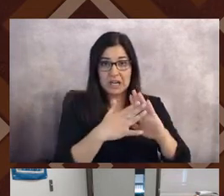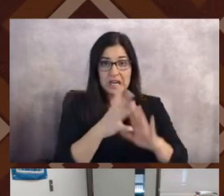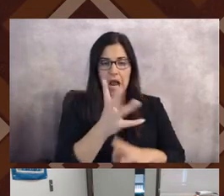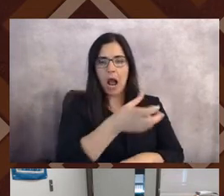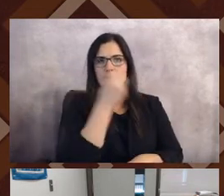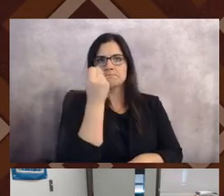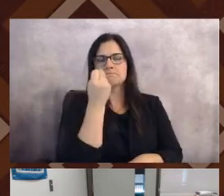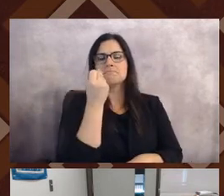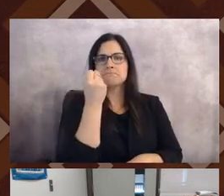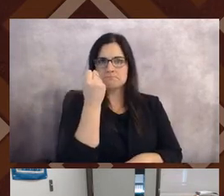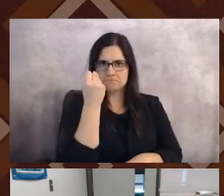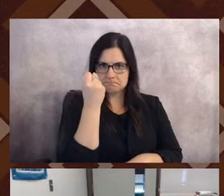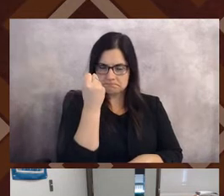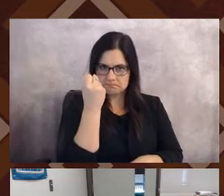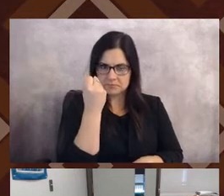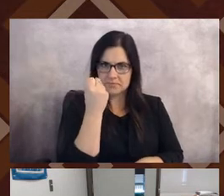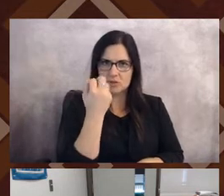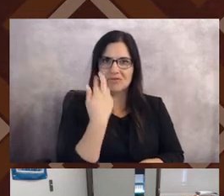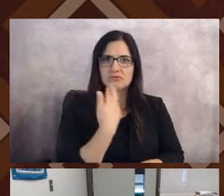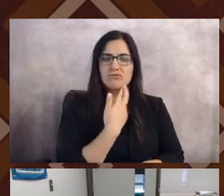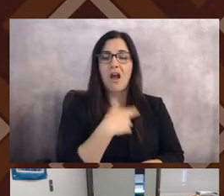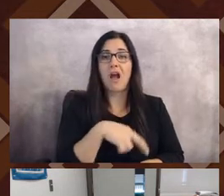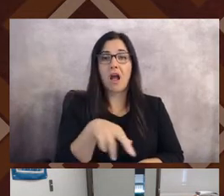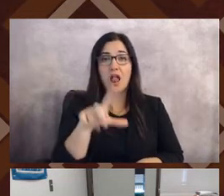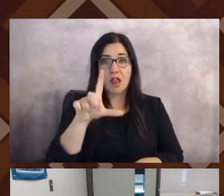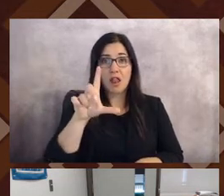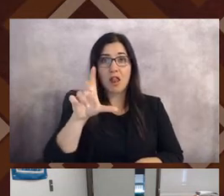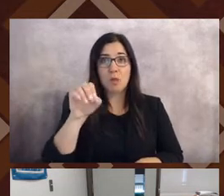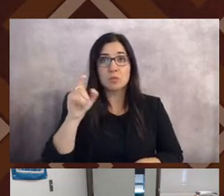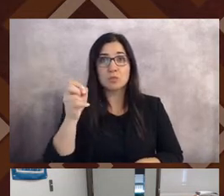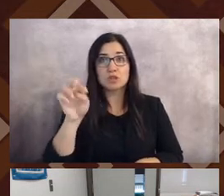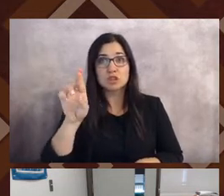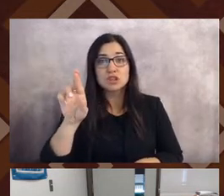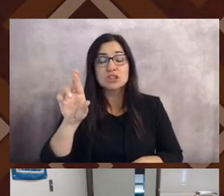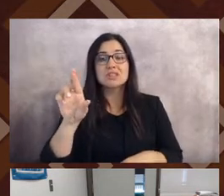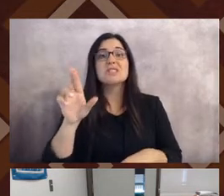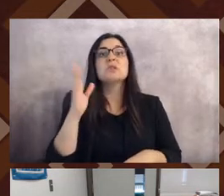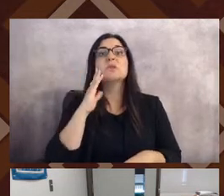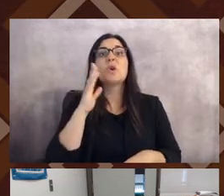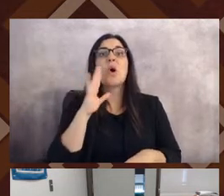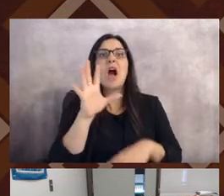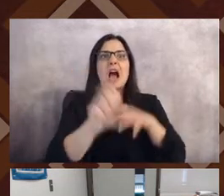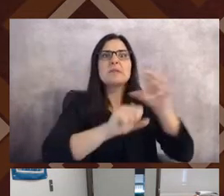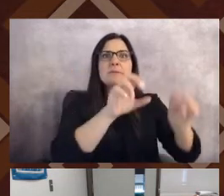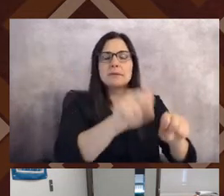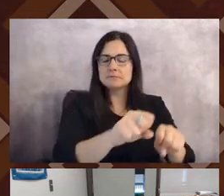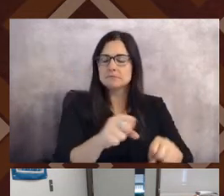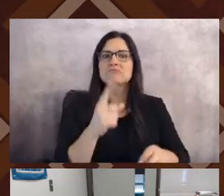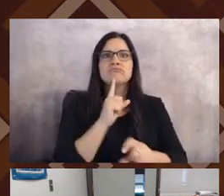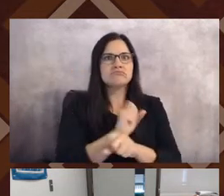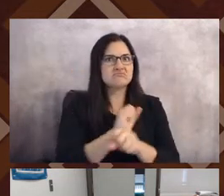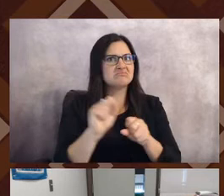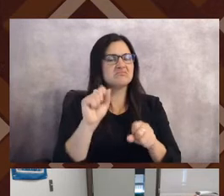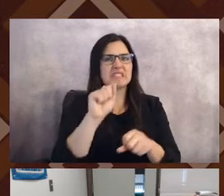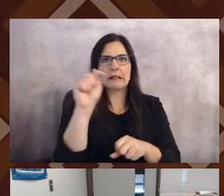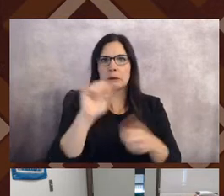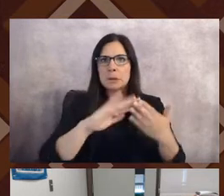speaking of looting, I mean, they, they they they waited for my family to have to leave, and they just took everything from that restaurant